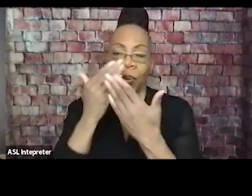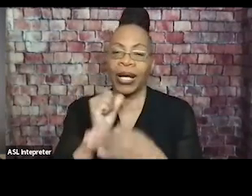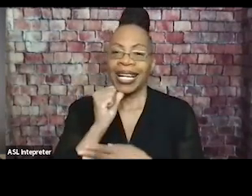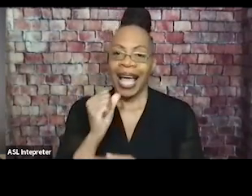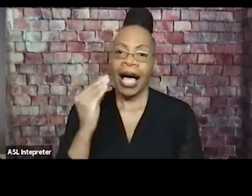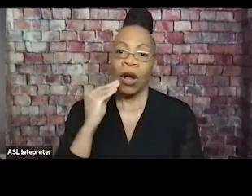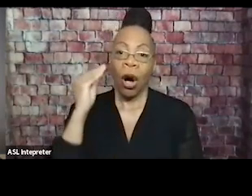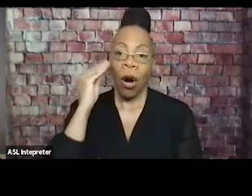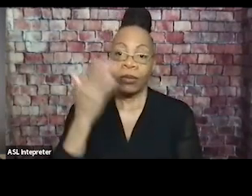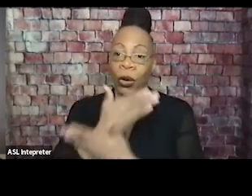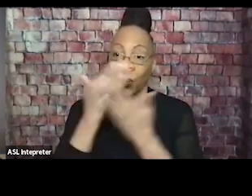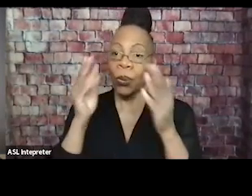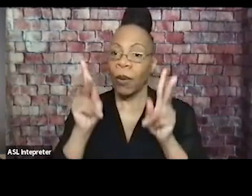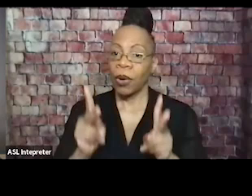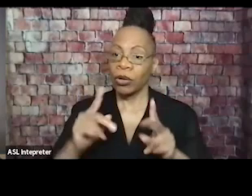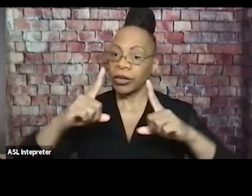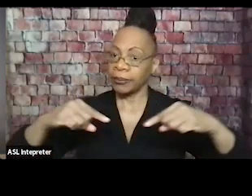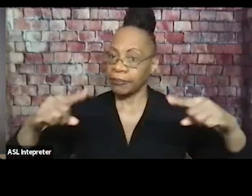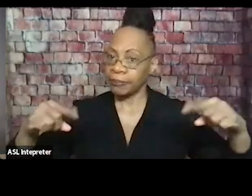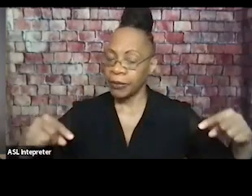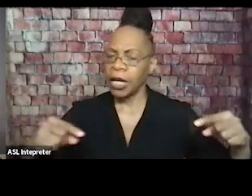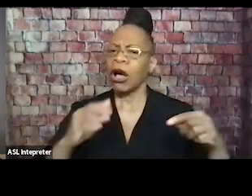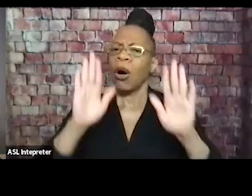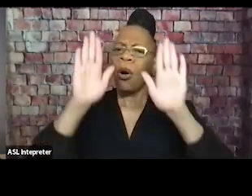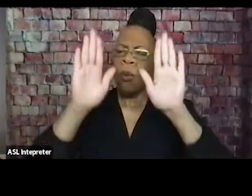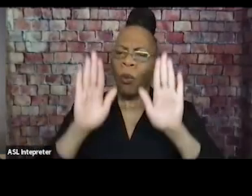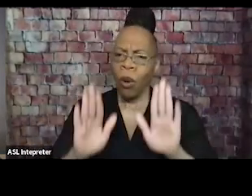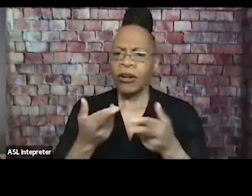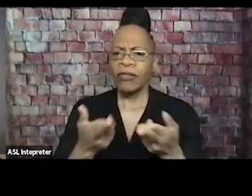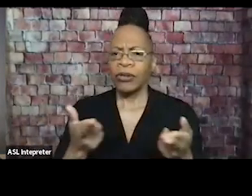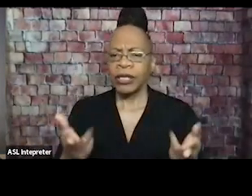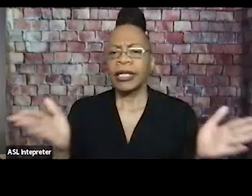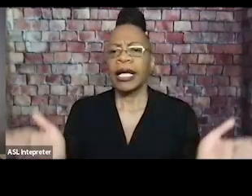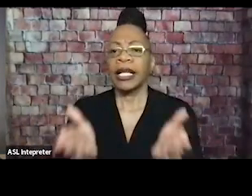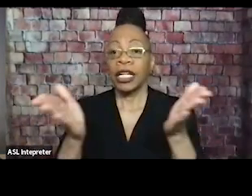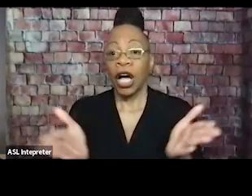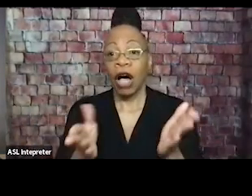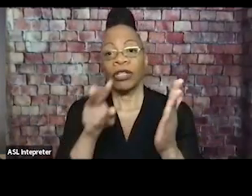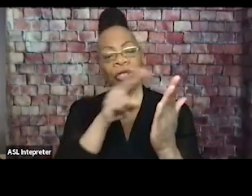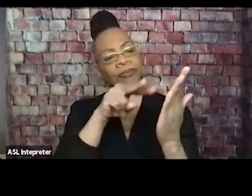So this is a really great resource, really encourage you to take a look at it and share it with your wider community.